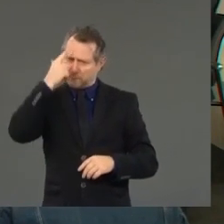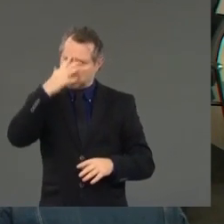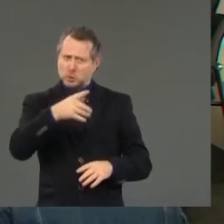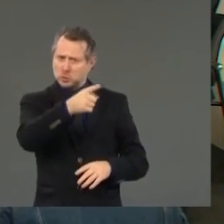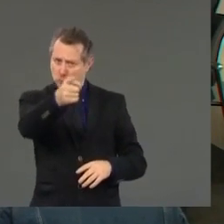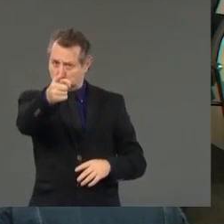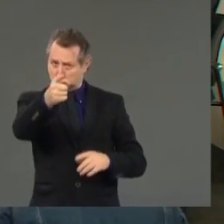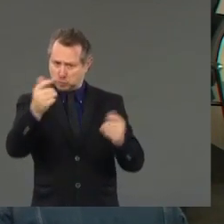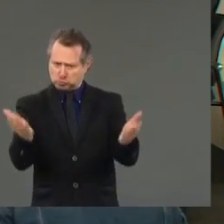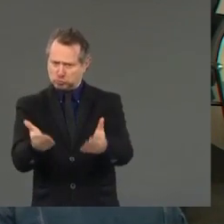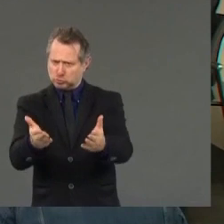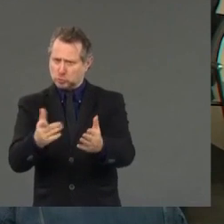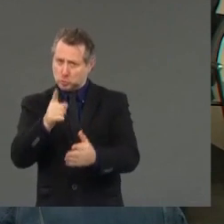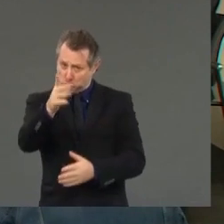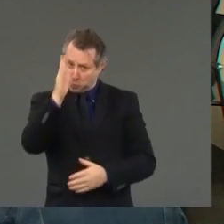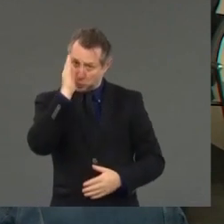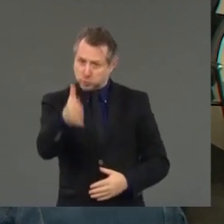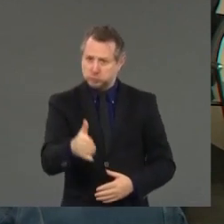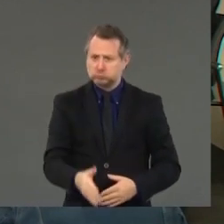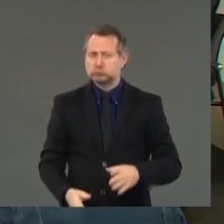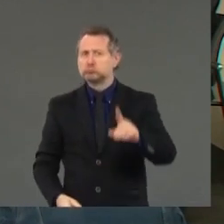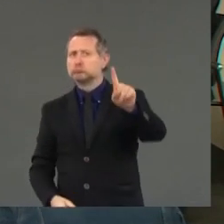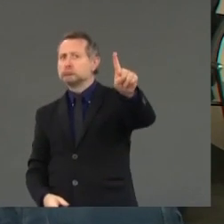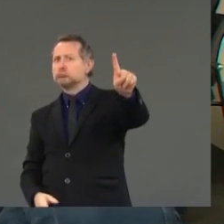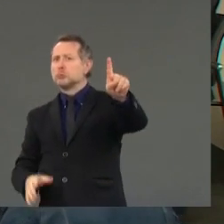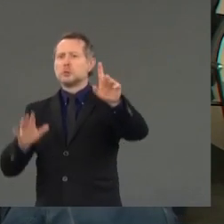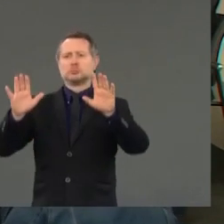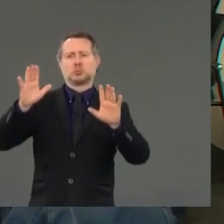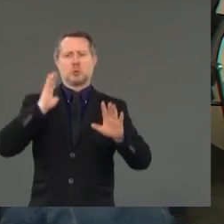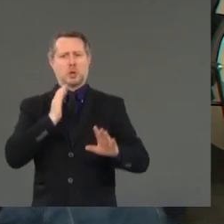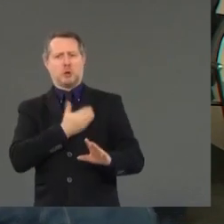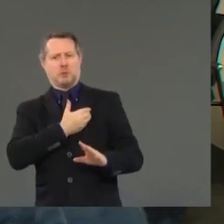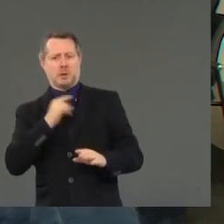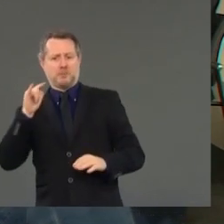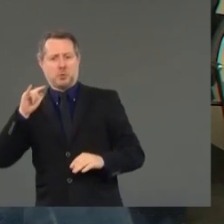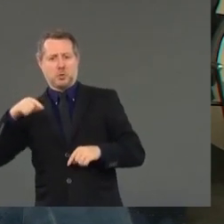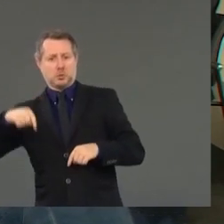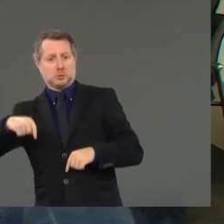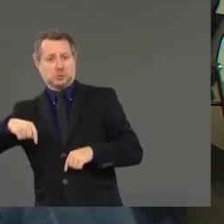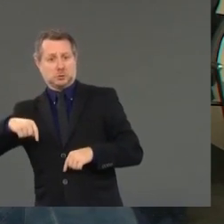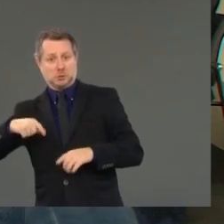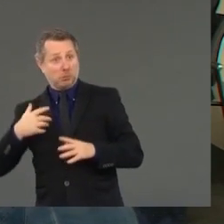IT'S SORT OF THE REVERSE.